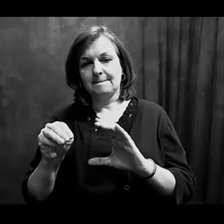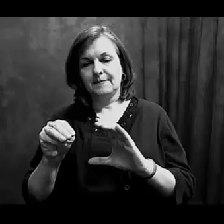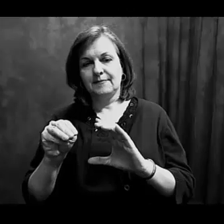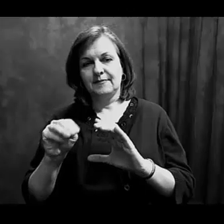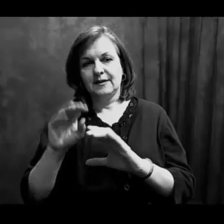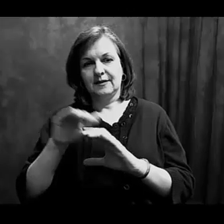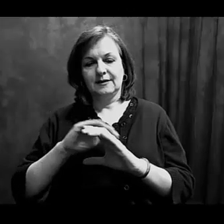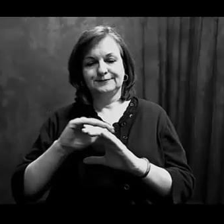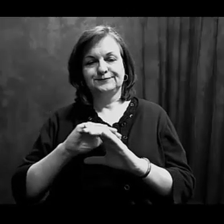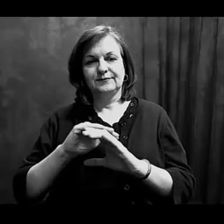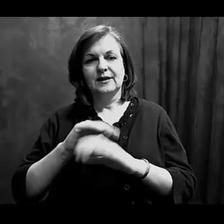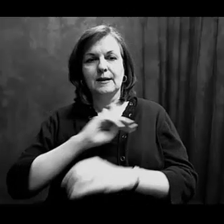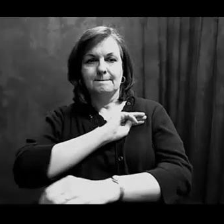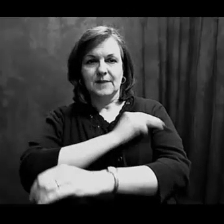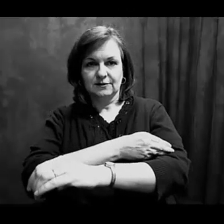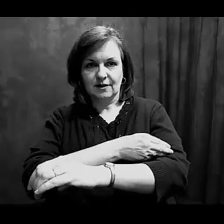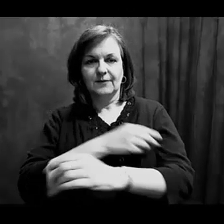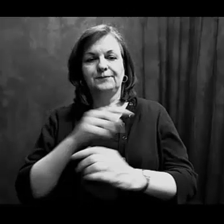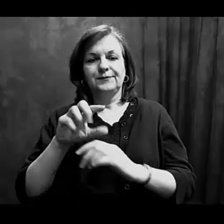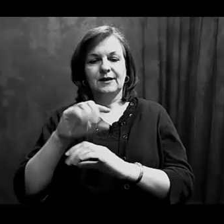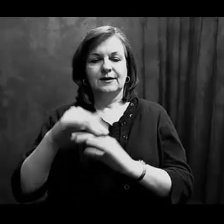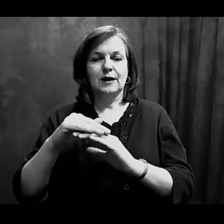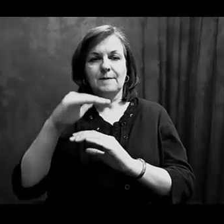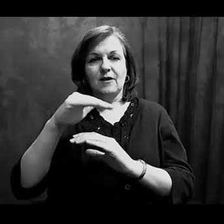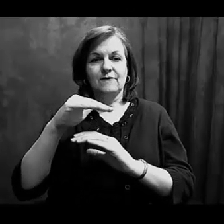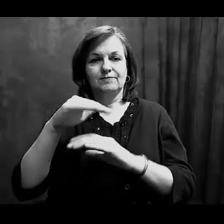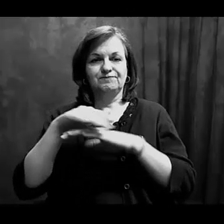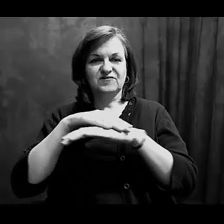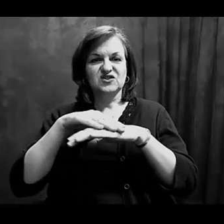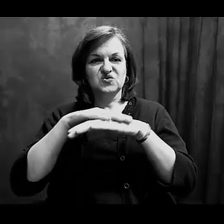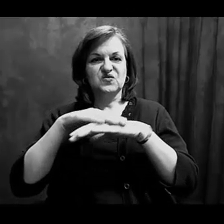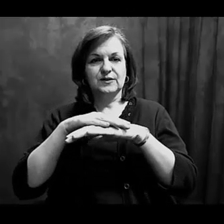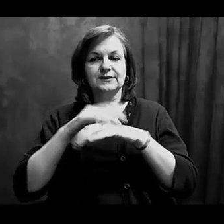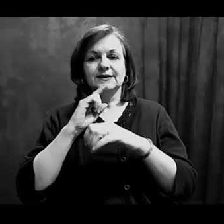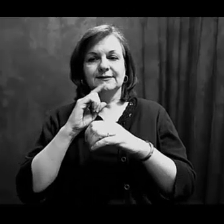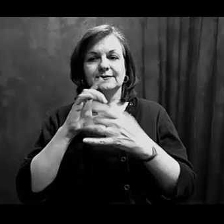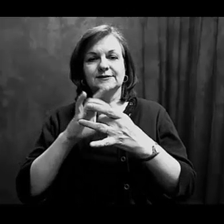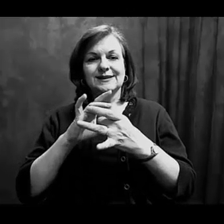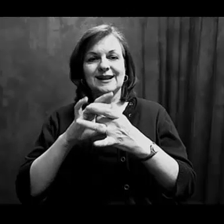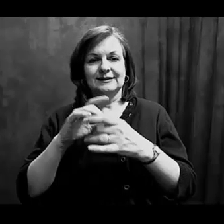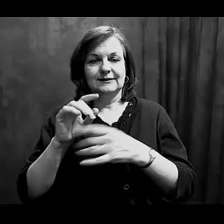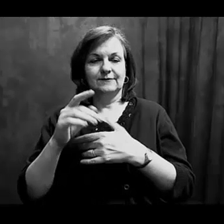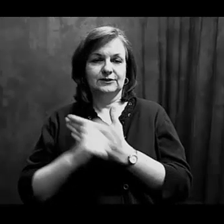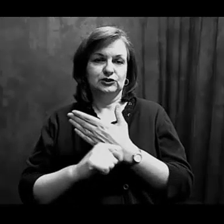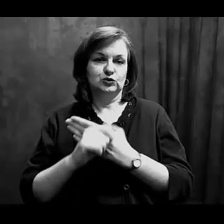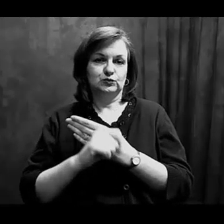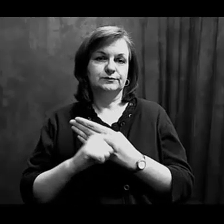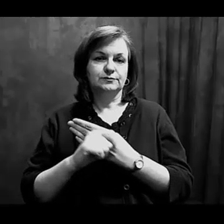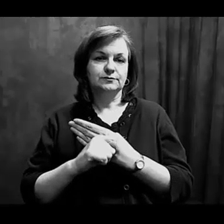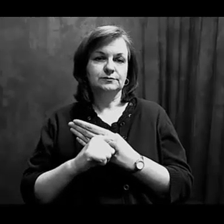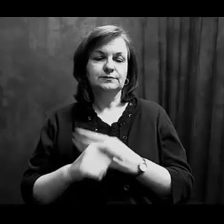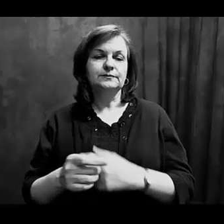and the outer is connective tissue and essentially this holds everything together for us